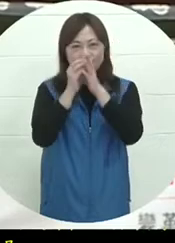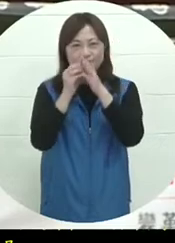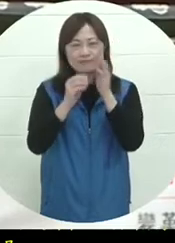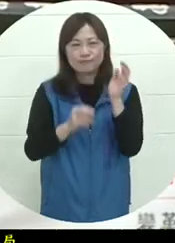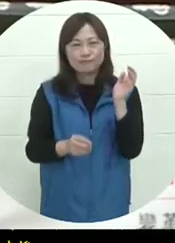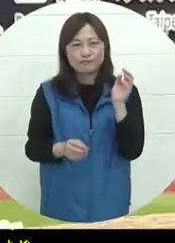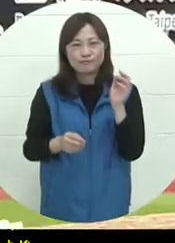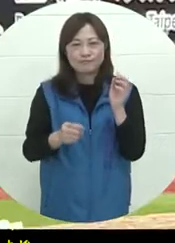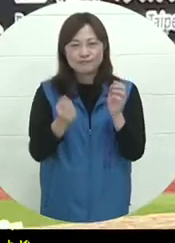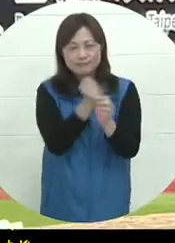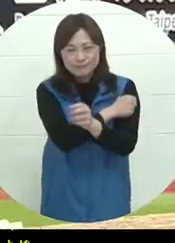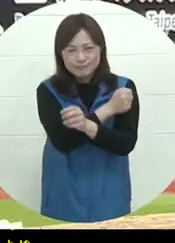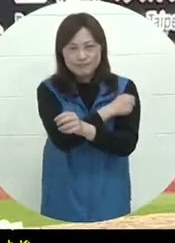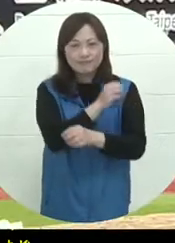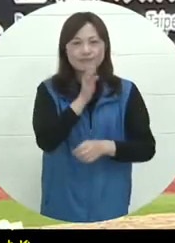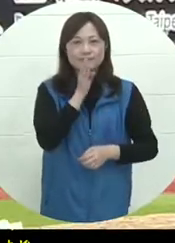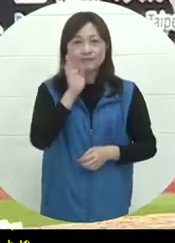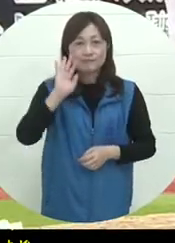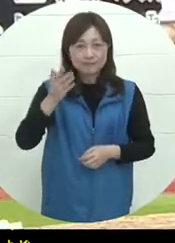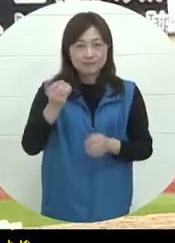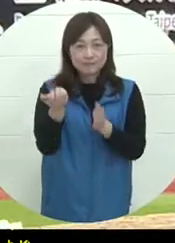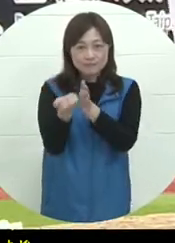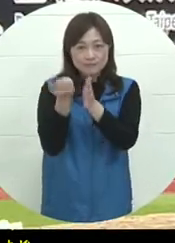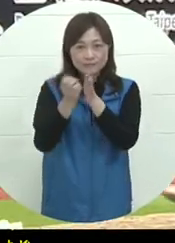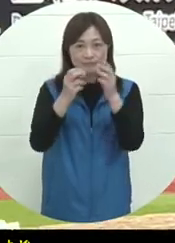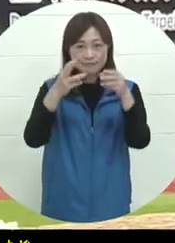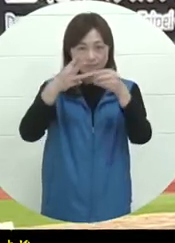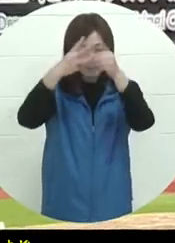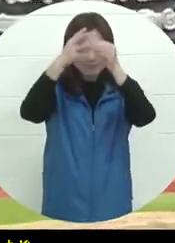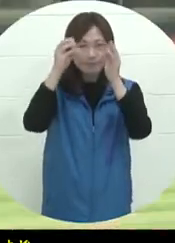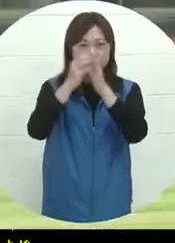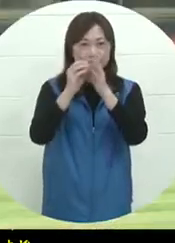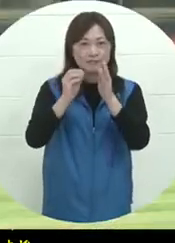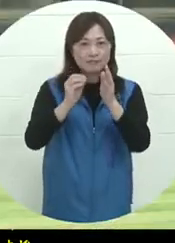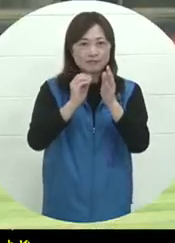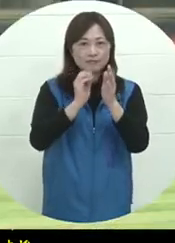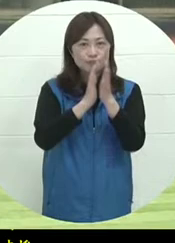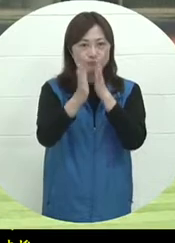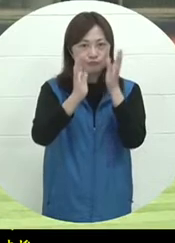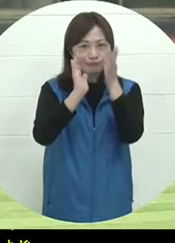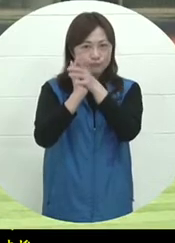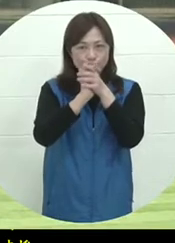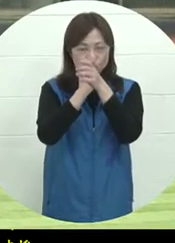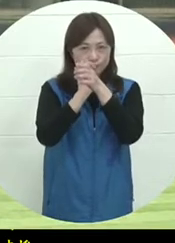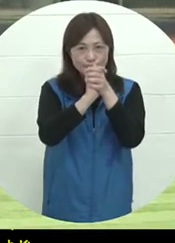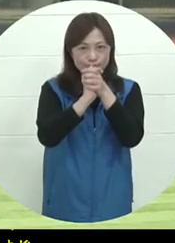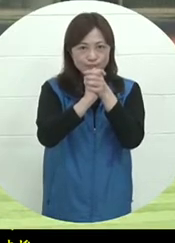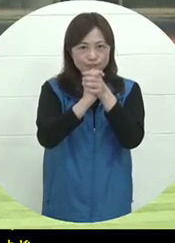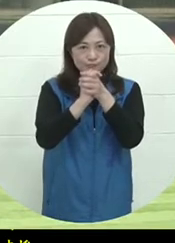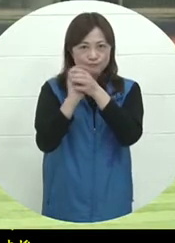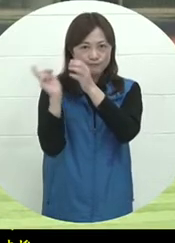have a relatively long attack by his teammate in the first half of the third round . In the second round, he used more balls and seemed to get some respite.